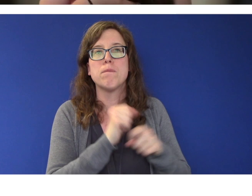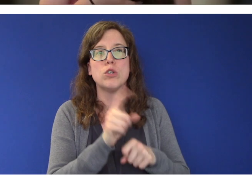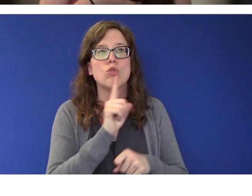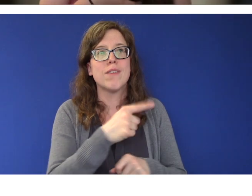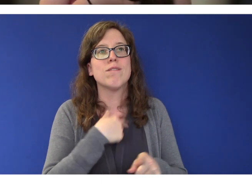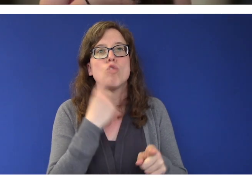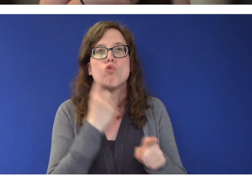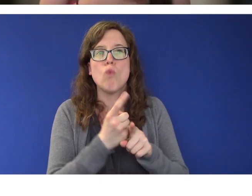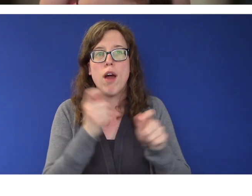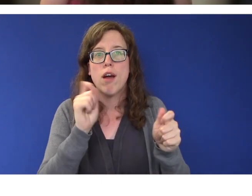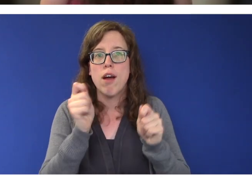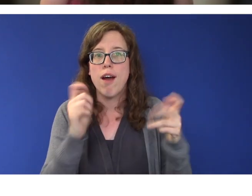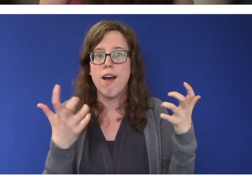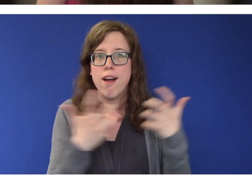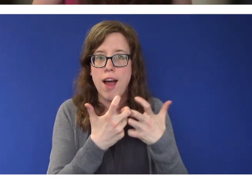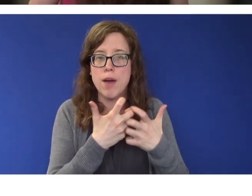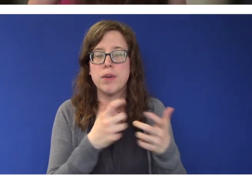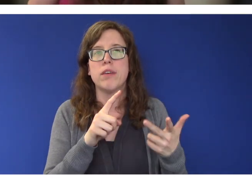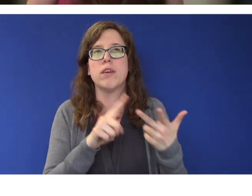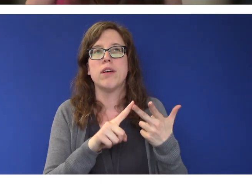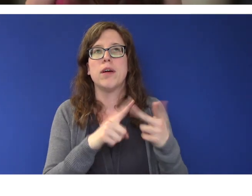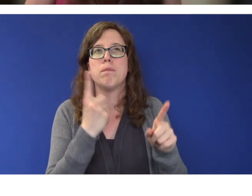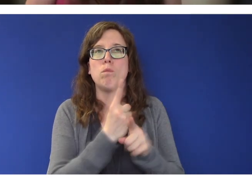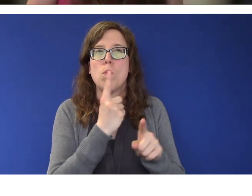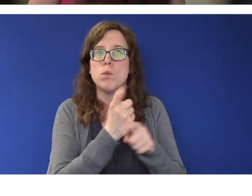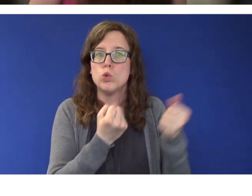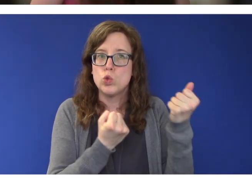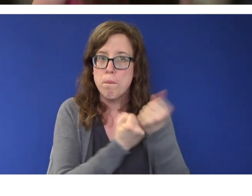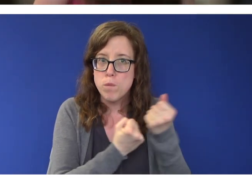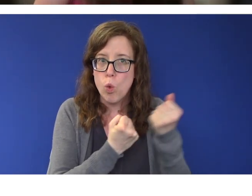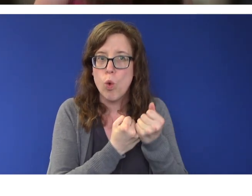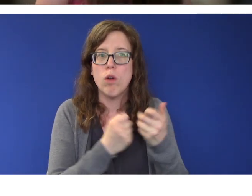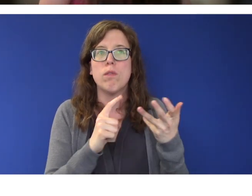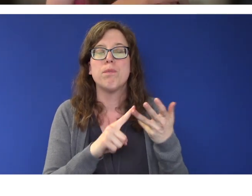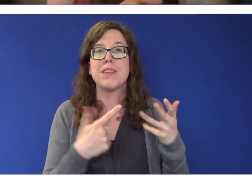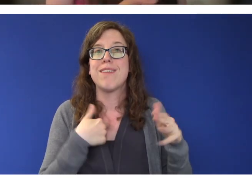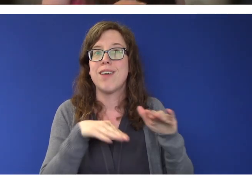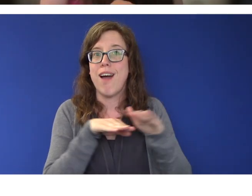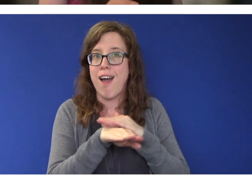have the right accommodations and supports in place to ensure that they have access to